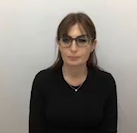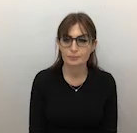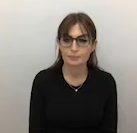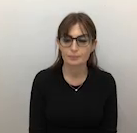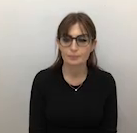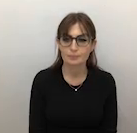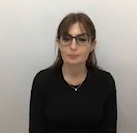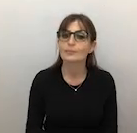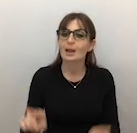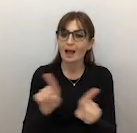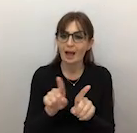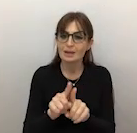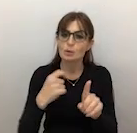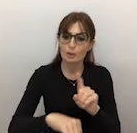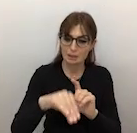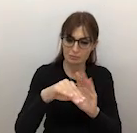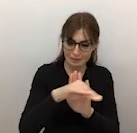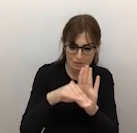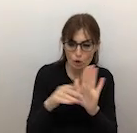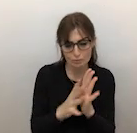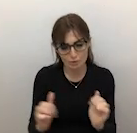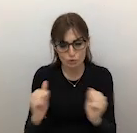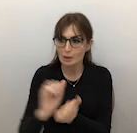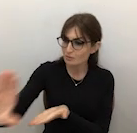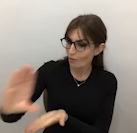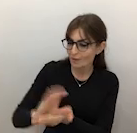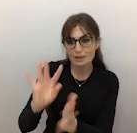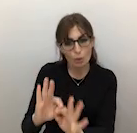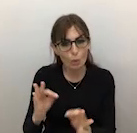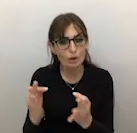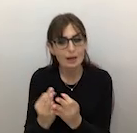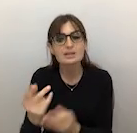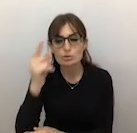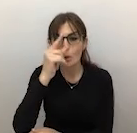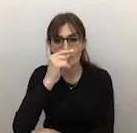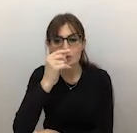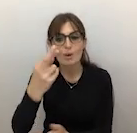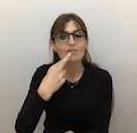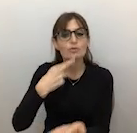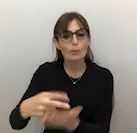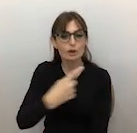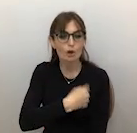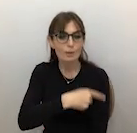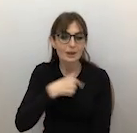In addition, under the terms of funding agreements, organisations will likely have reporting obligations